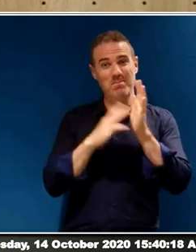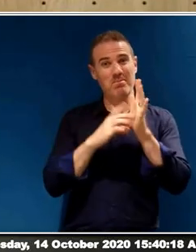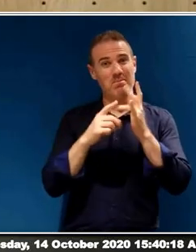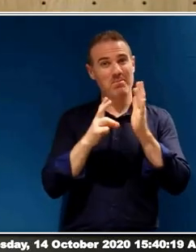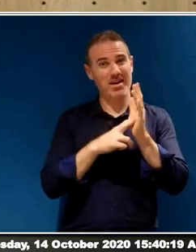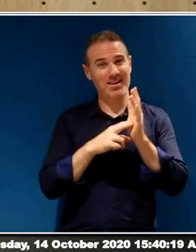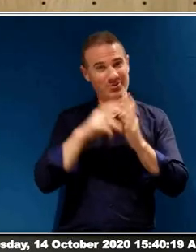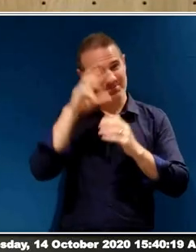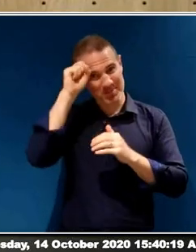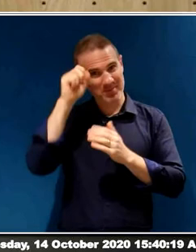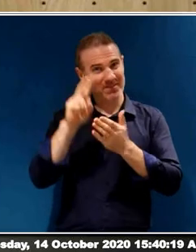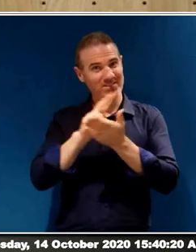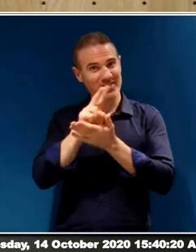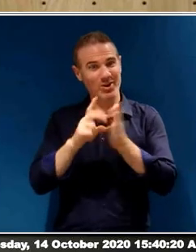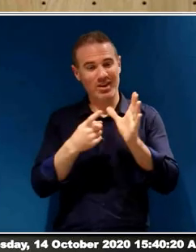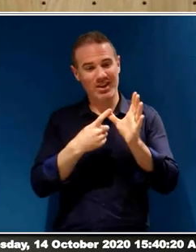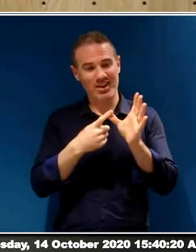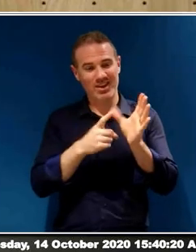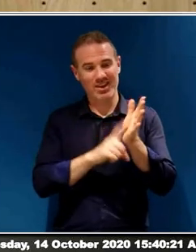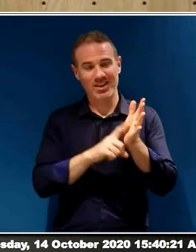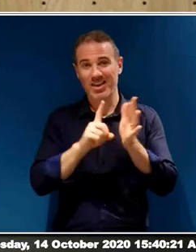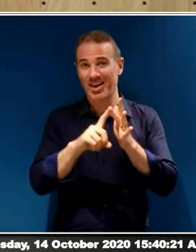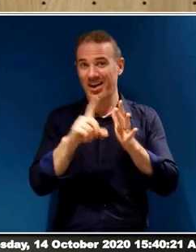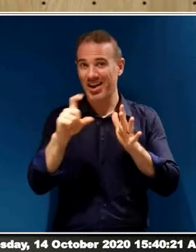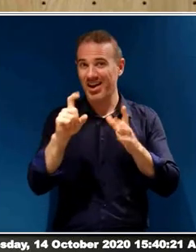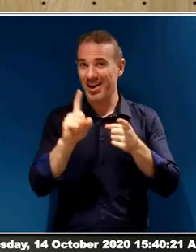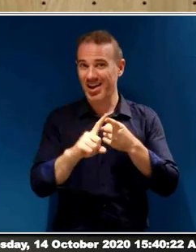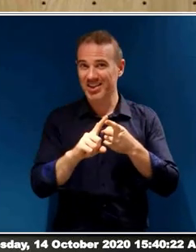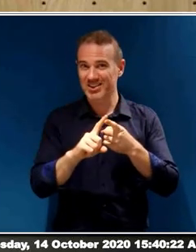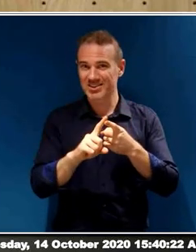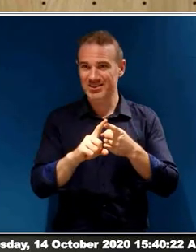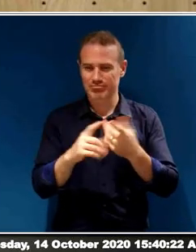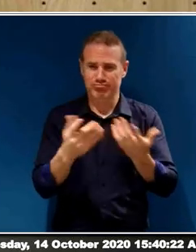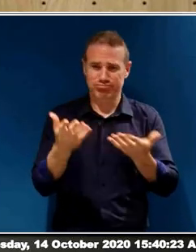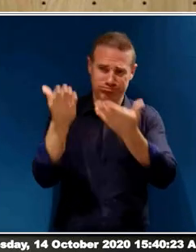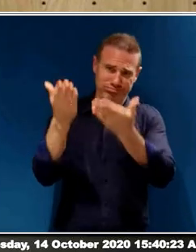better about what adjustments she would need than "Alice" herself.